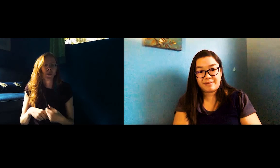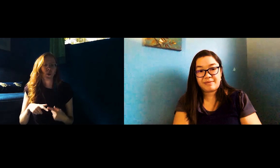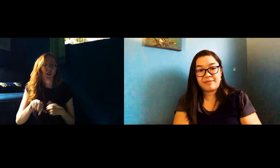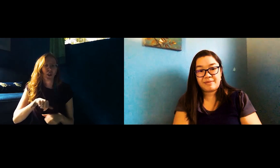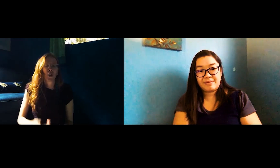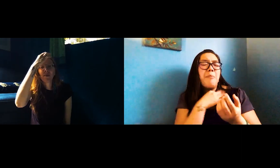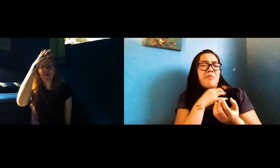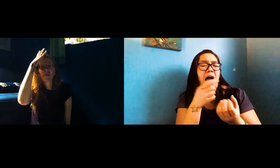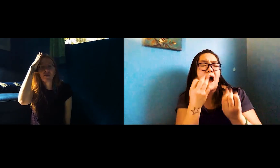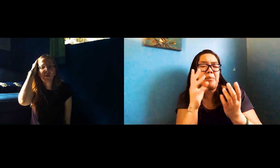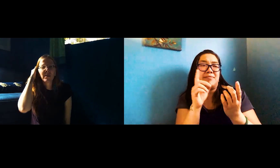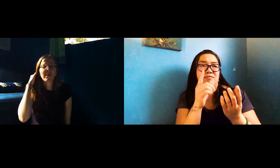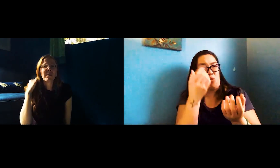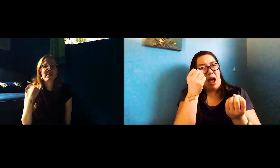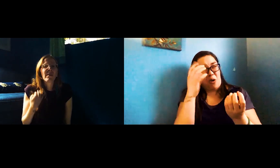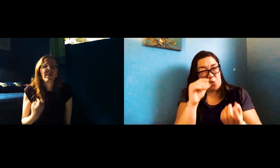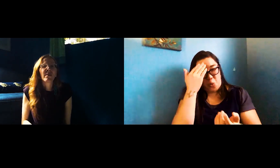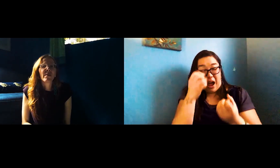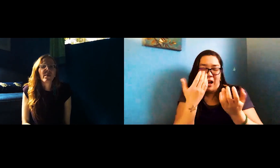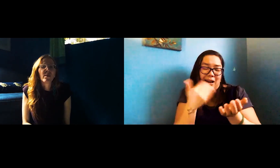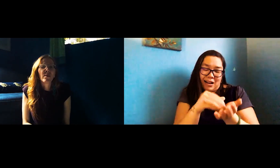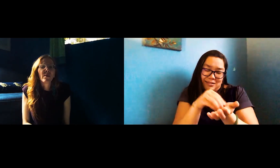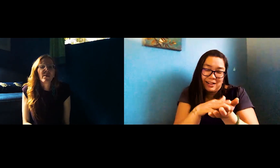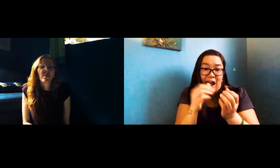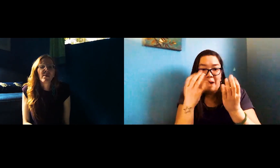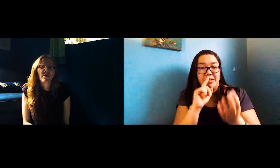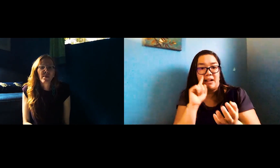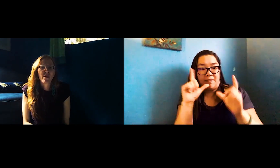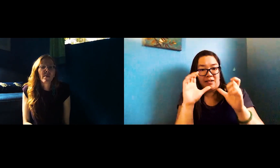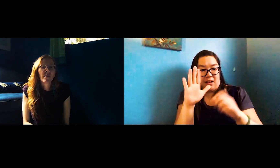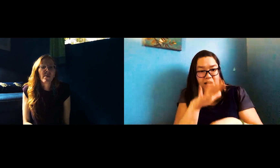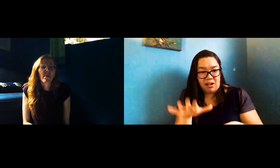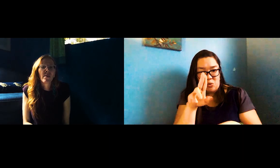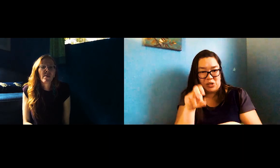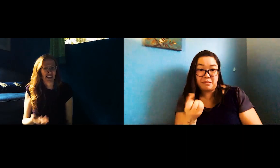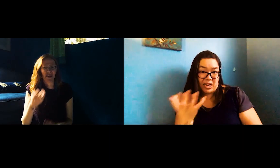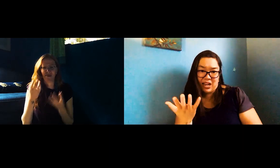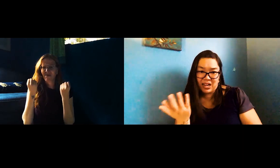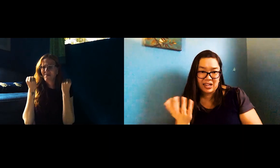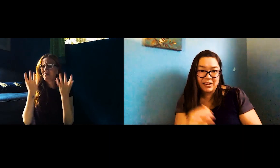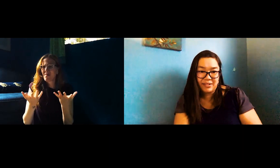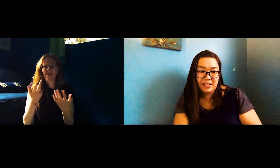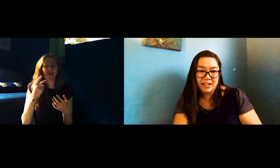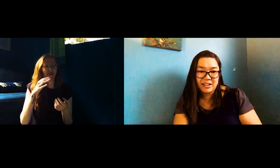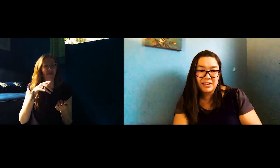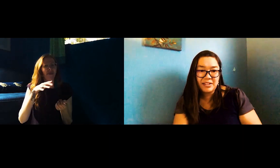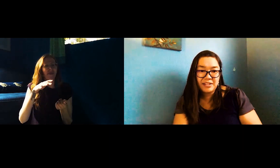Do you know - and I'm not even sure if this is documented, but do you know how many deaf photographers there are in the united states right now?